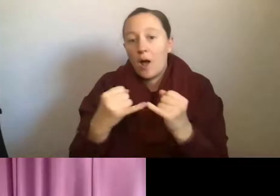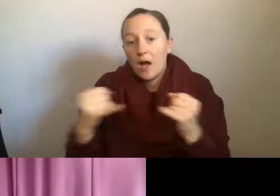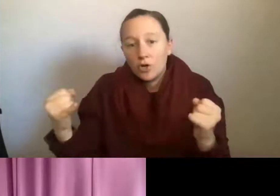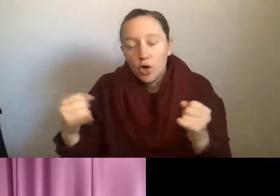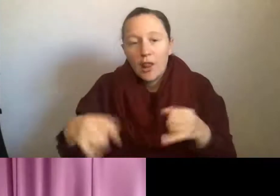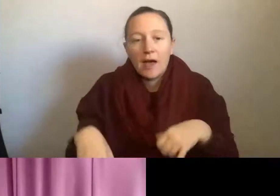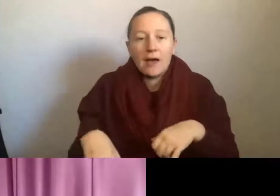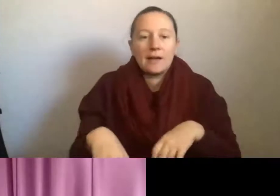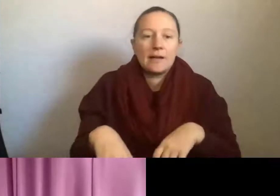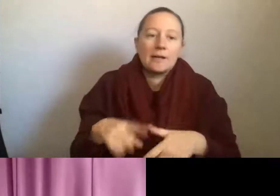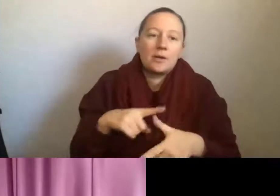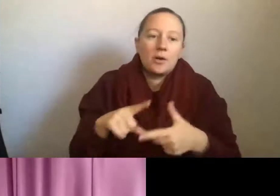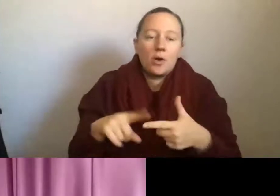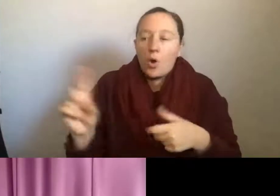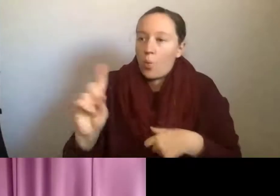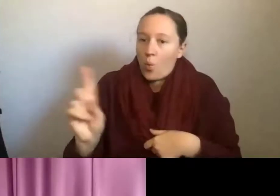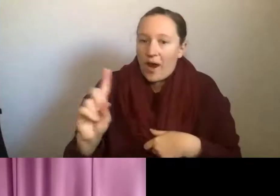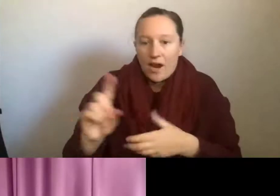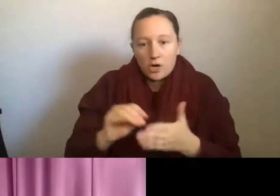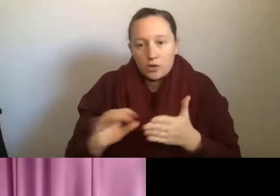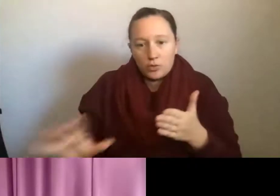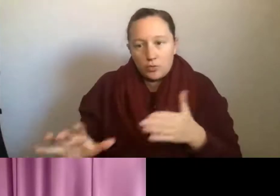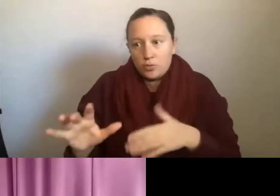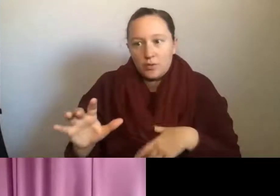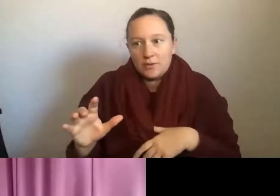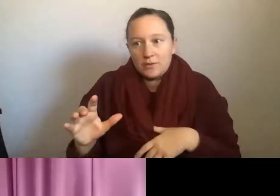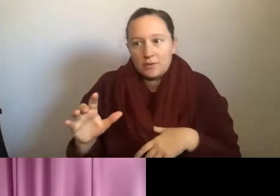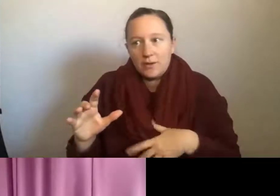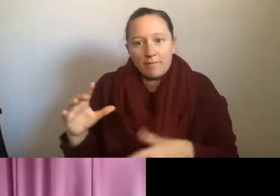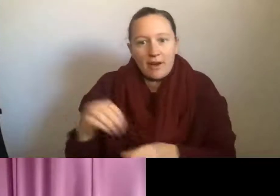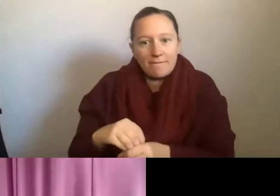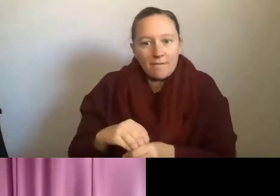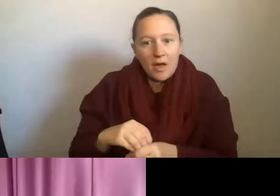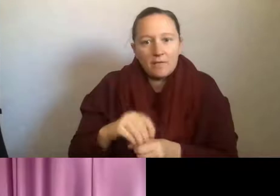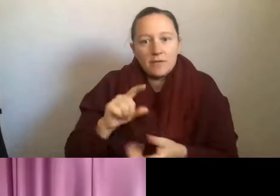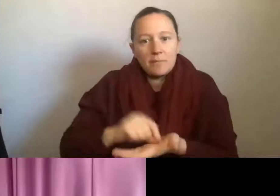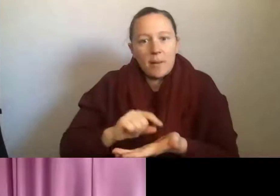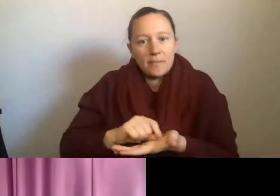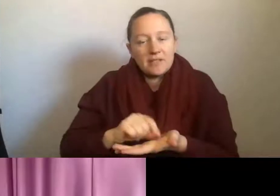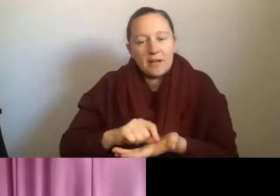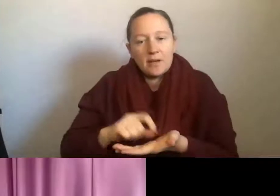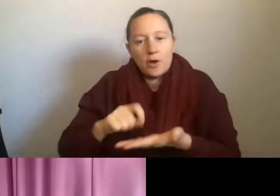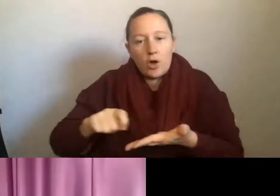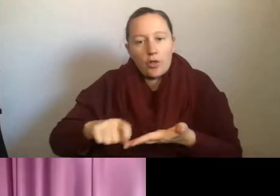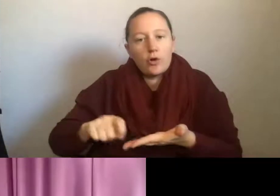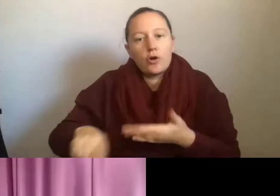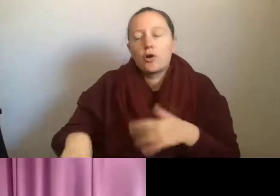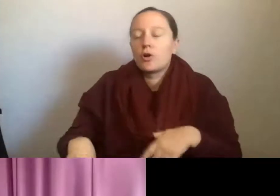where the students that have been authors on publications. Talk about the numbers of students